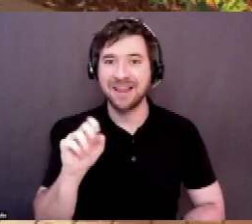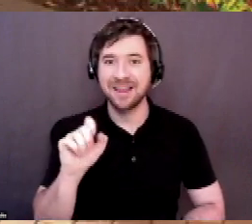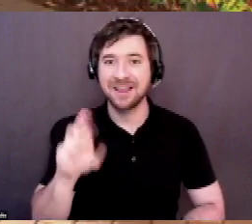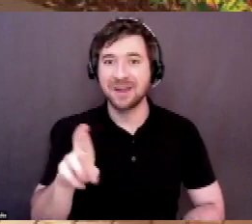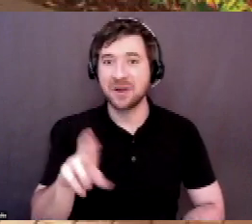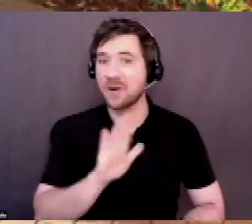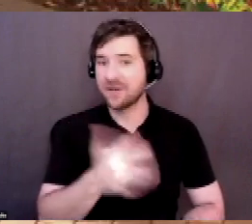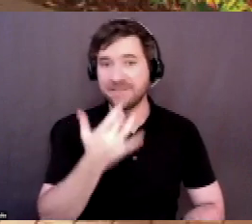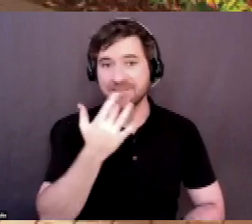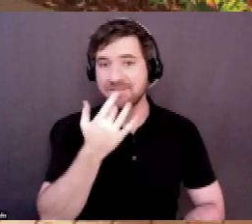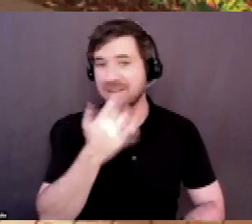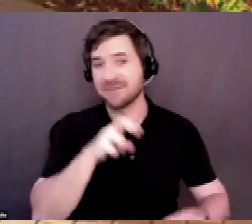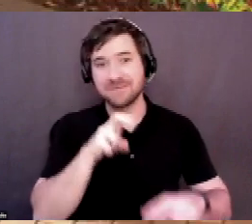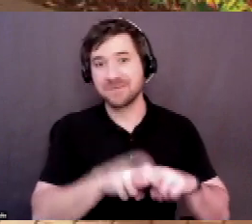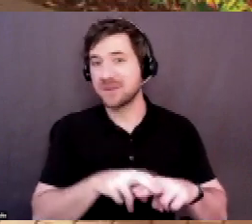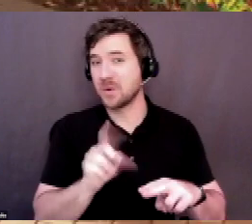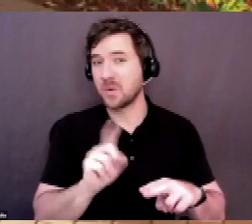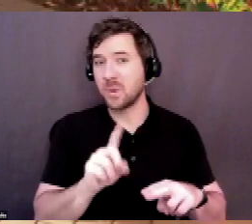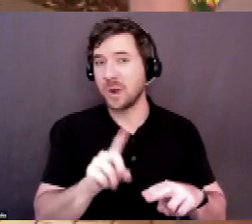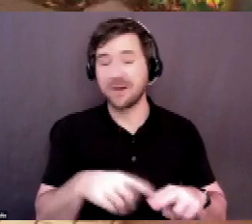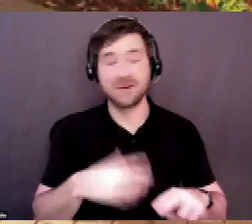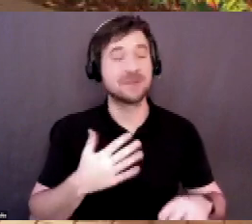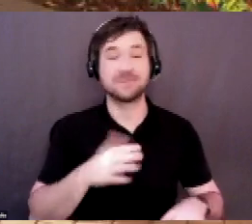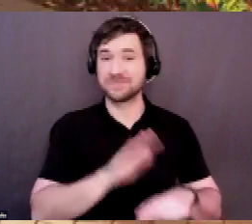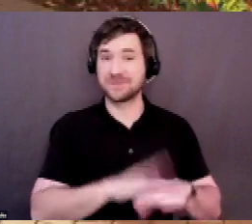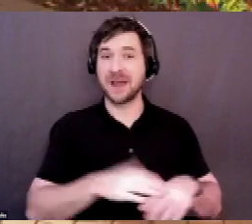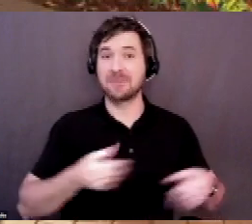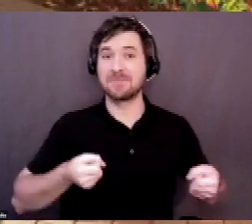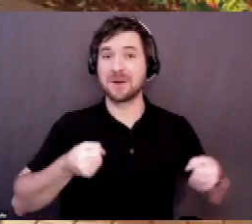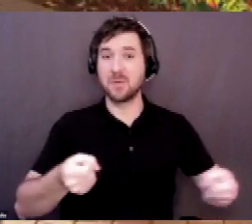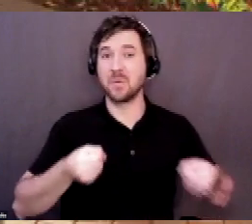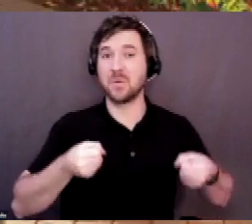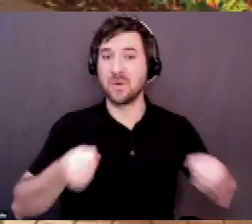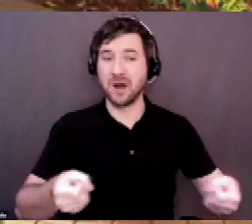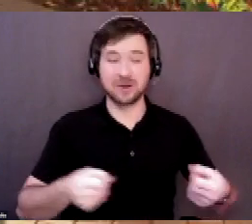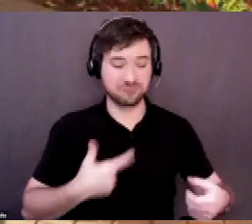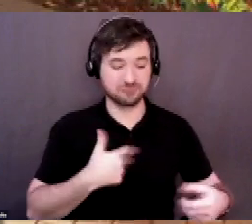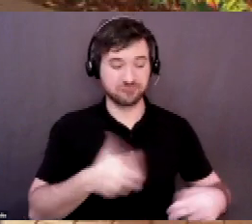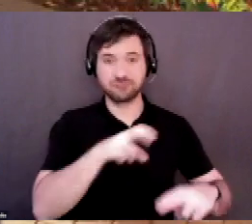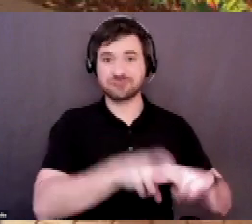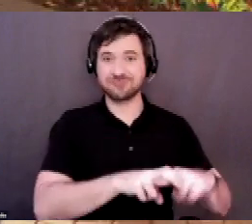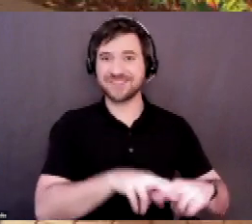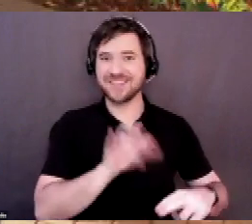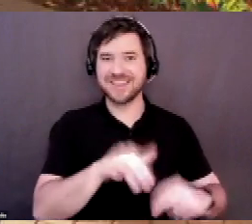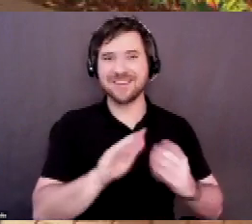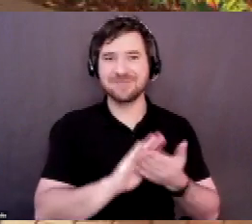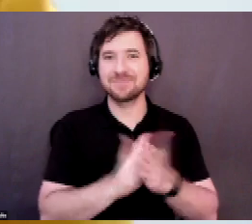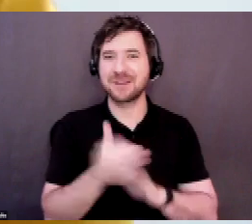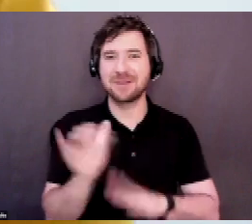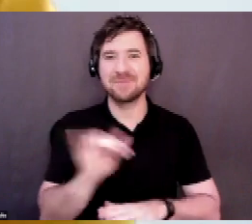When we were out and about and I was walking, that was my de facto stroller. I love that.